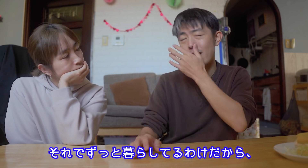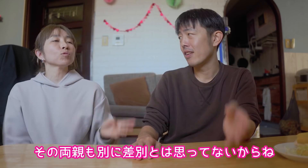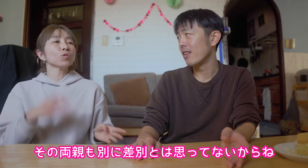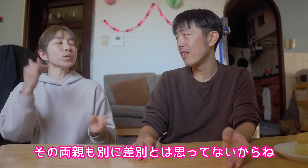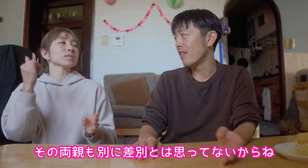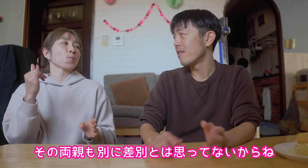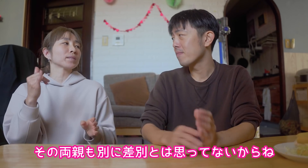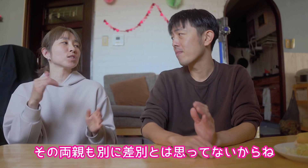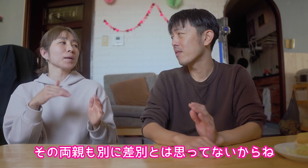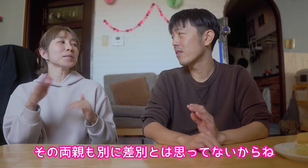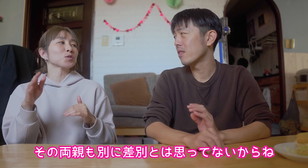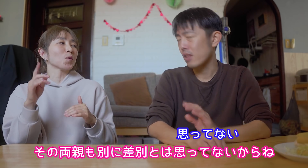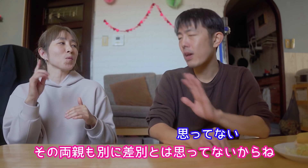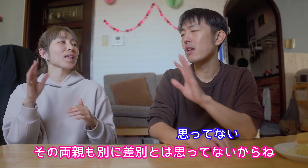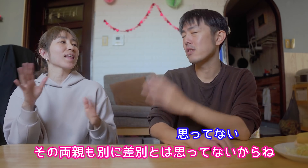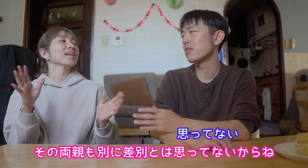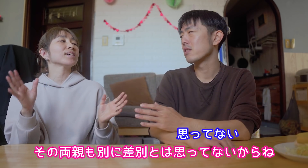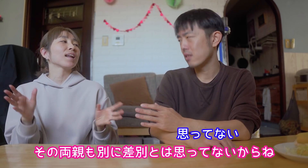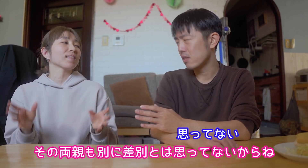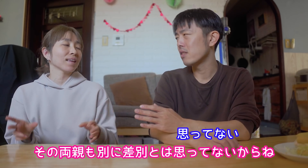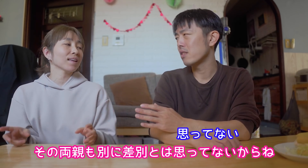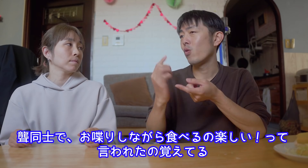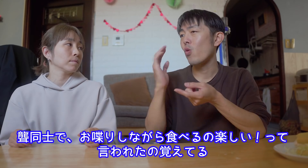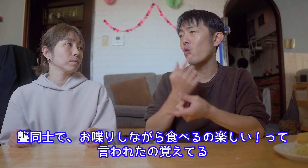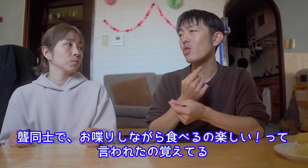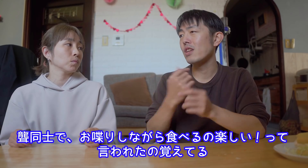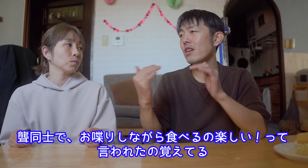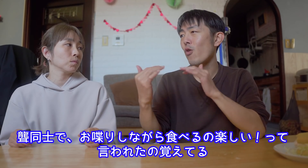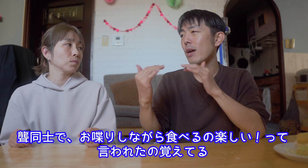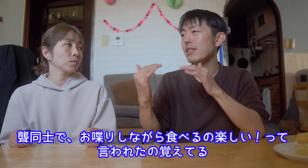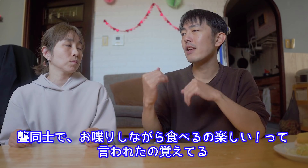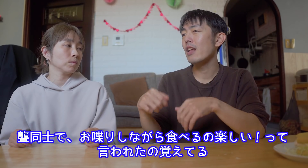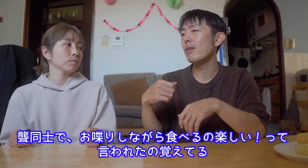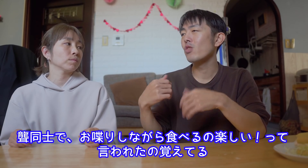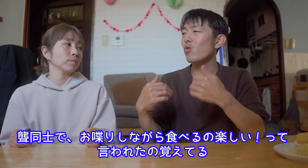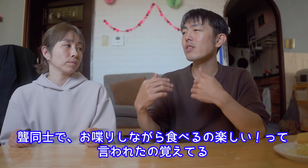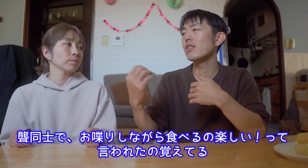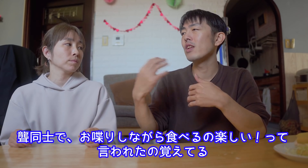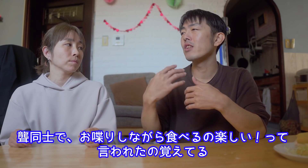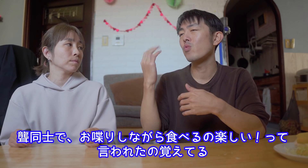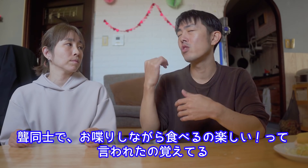(Mom)Their parents don't think it's discrimination either. (Dad)No, they don't. (Dad)I remember that I was told "It's fun to eat while chatting with other deaf people!"